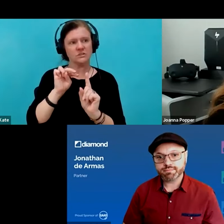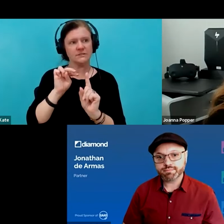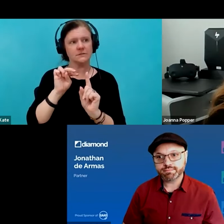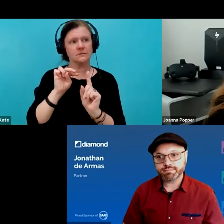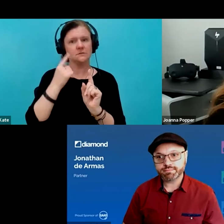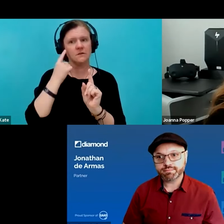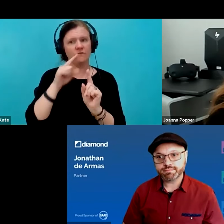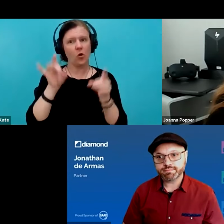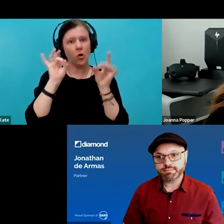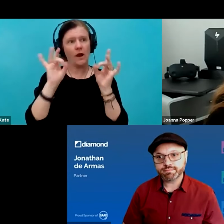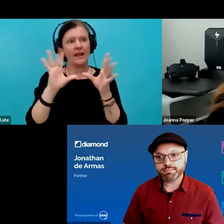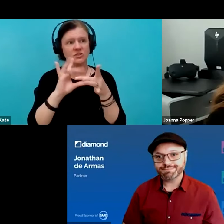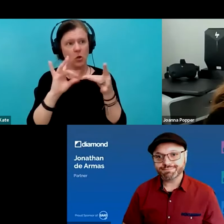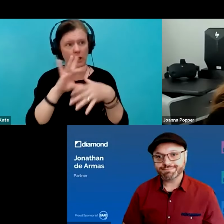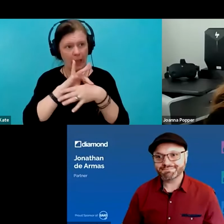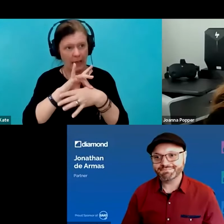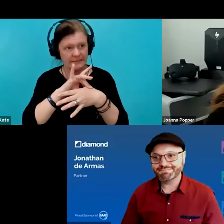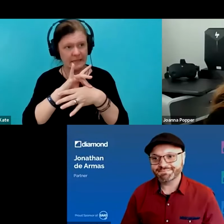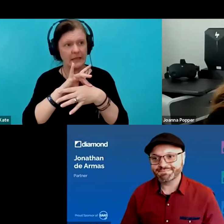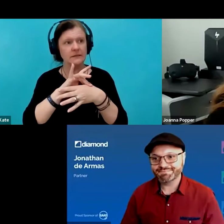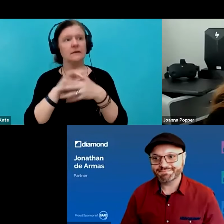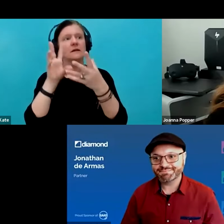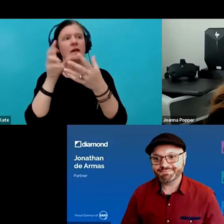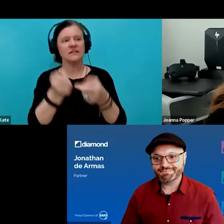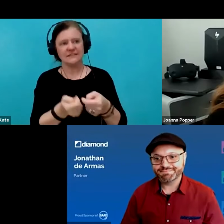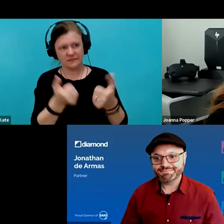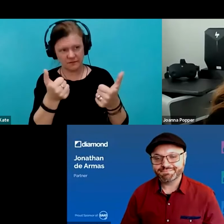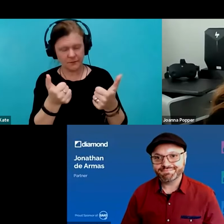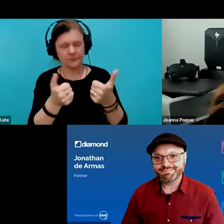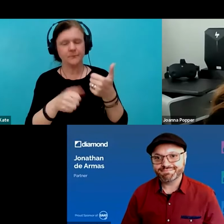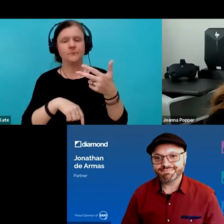Christina Heller: Hateful content and taking it down and then I think IBM made